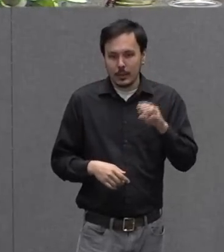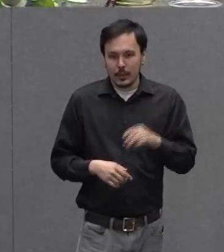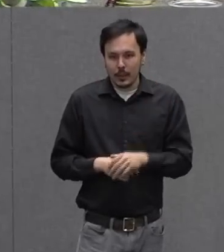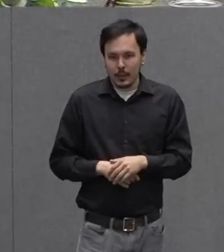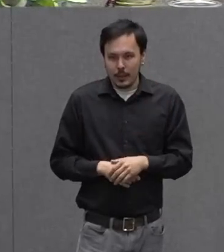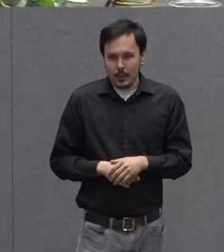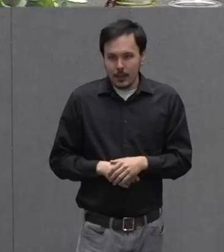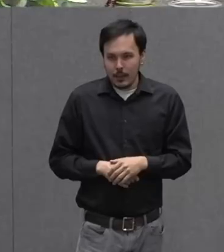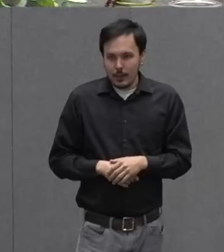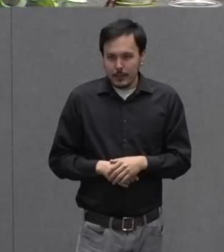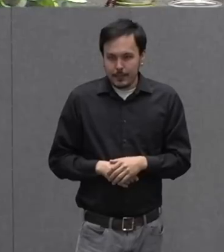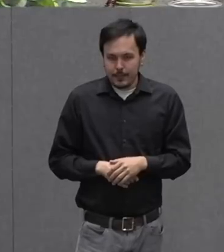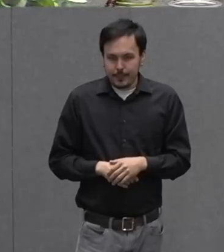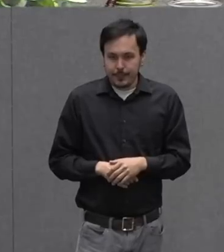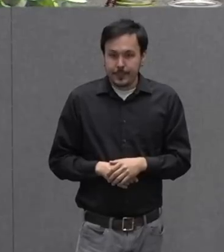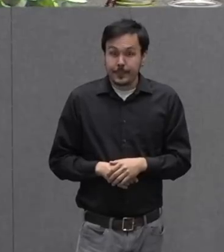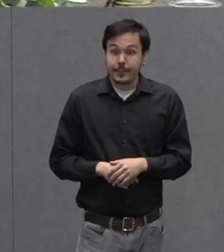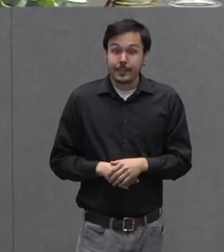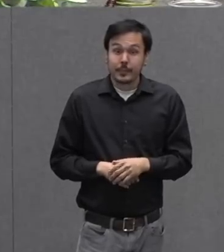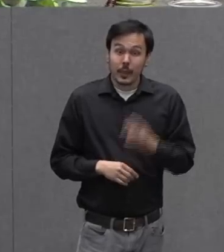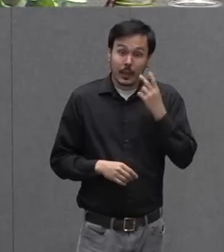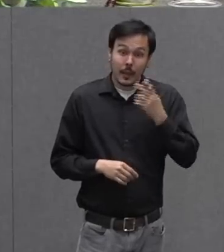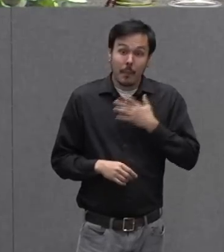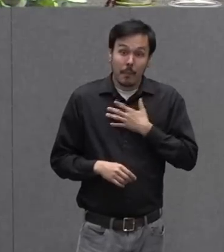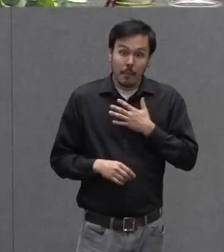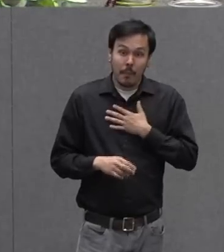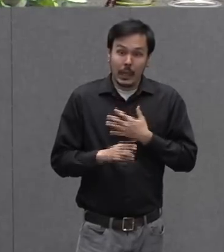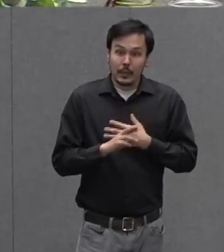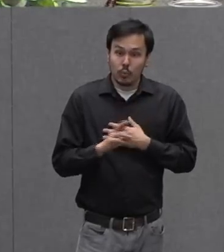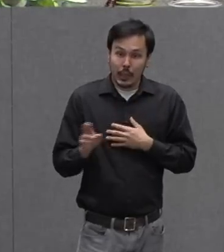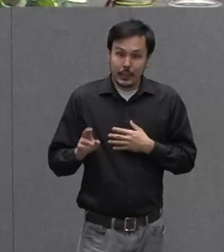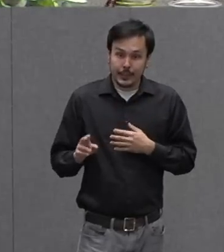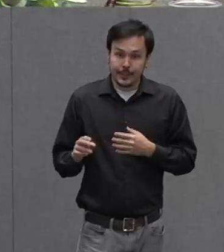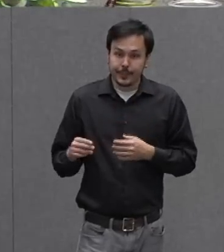Gonna go to the right, my right, and right at that point,